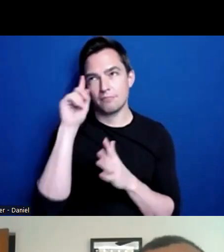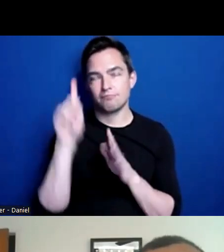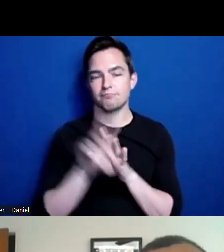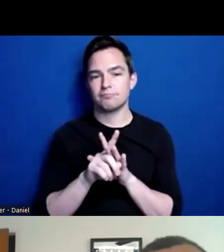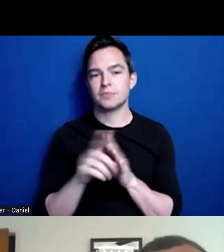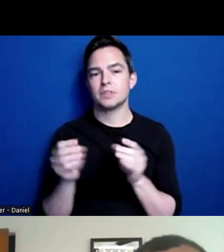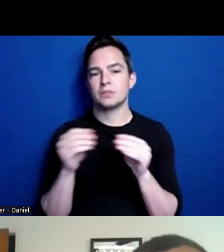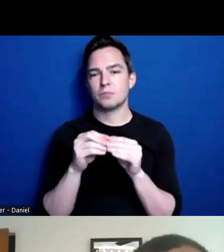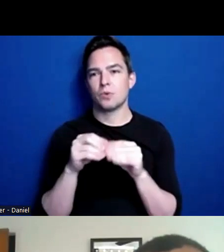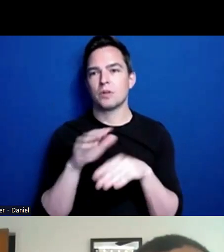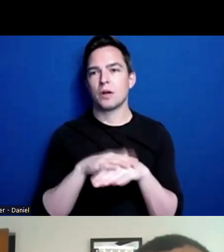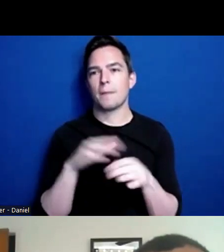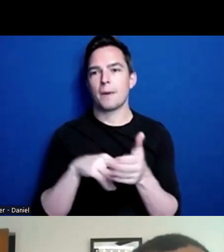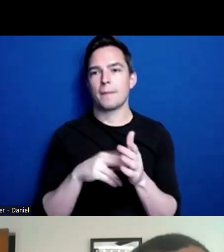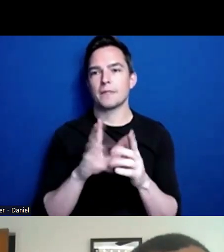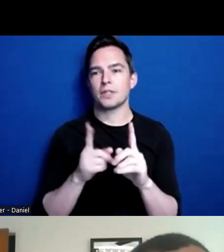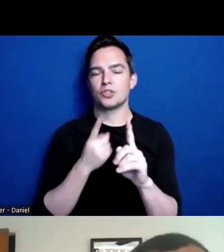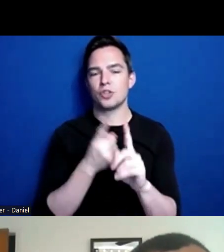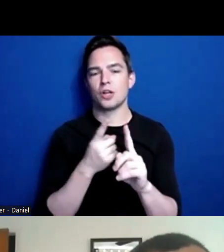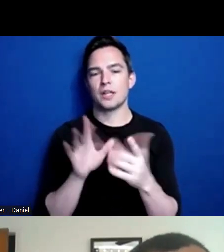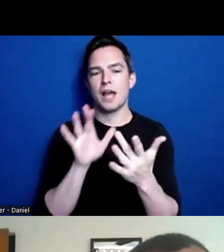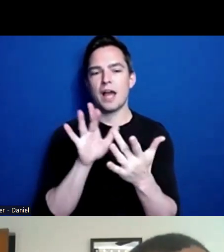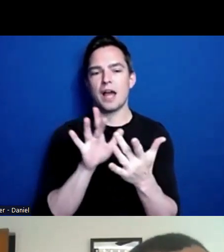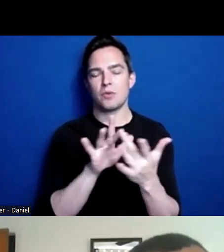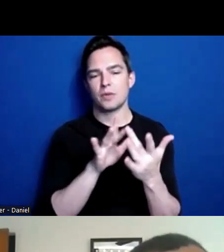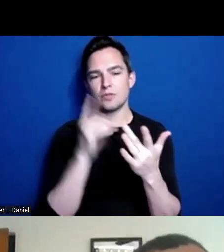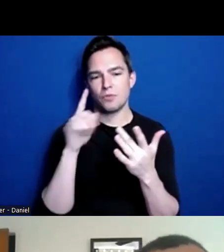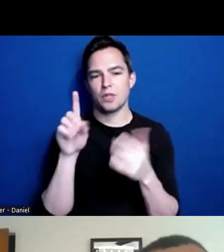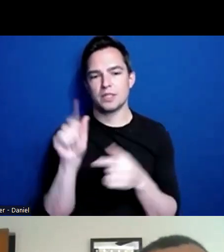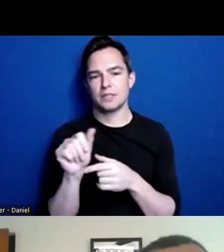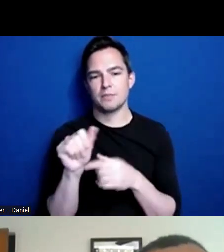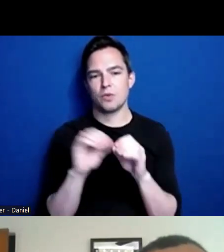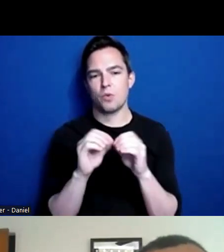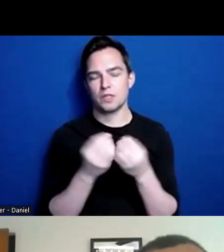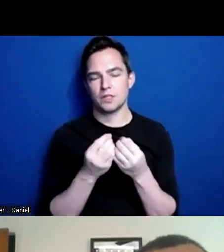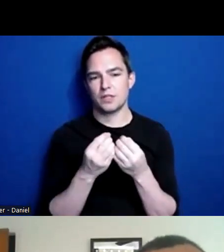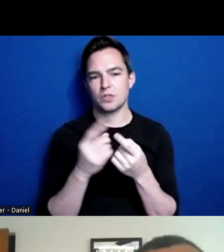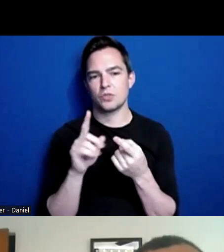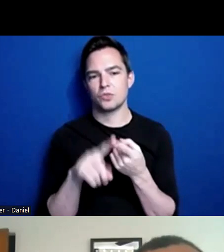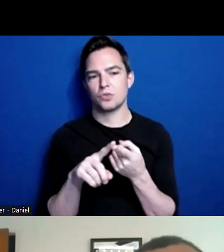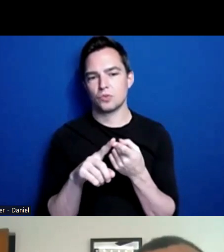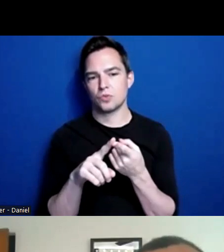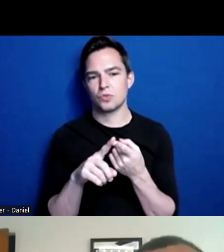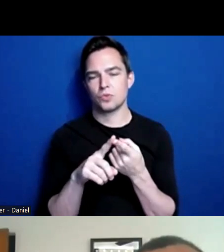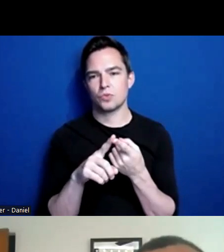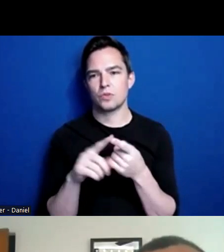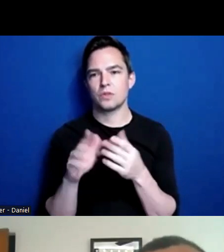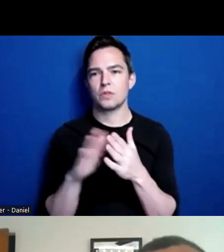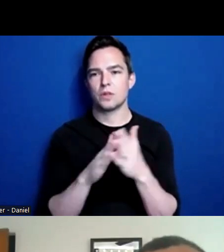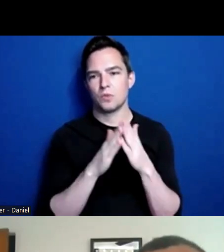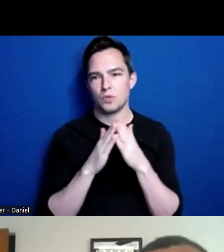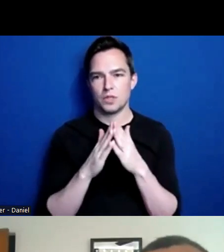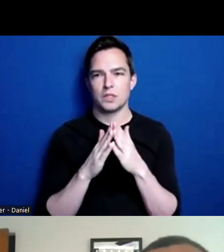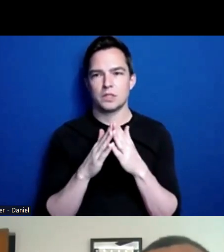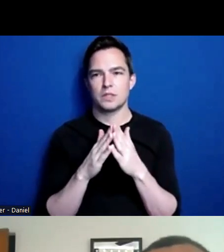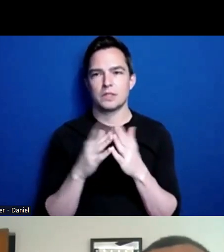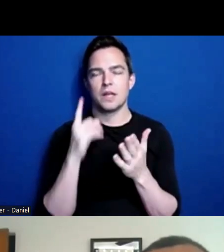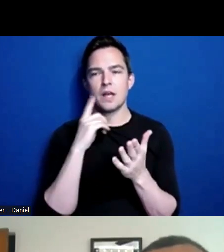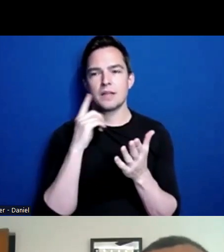intentional and targeted outreach from disability organizations to communities. I think Dr. Sevak